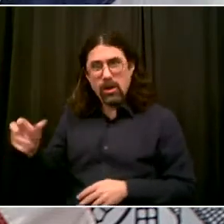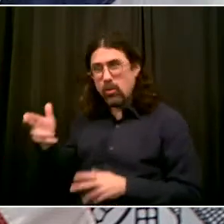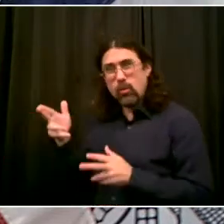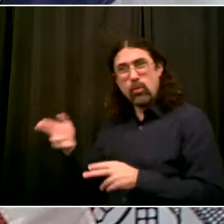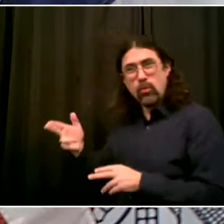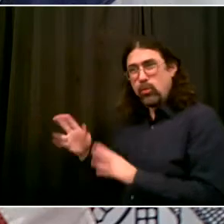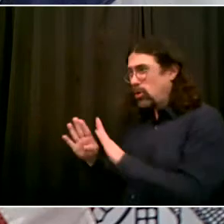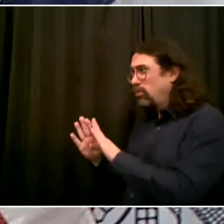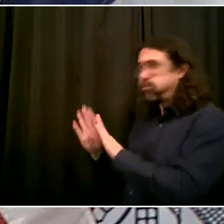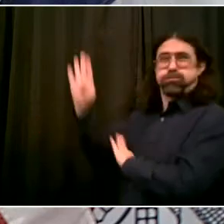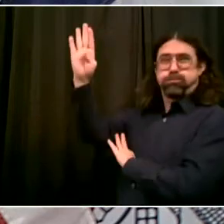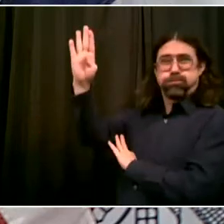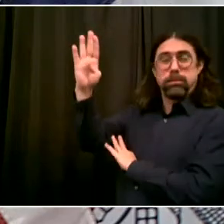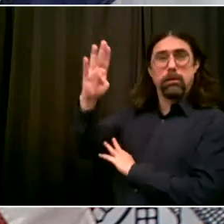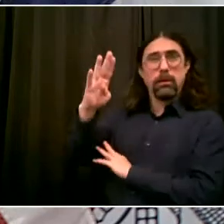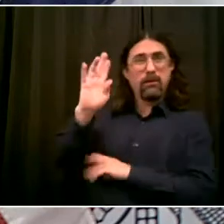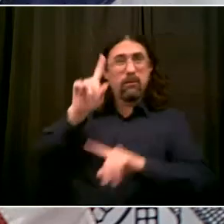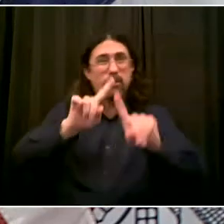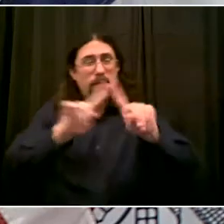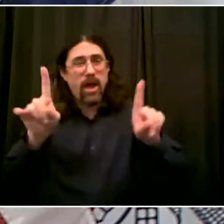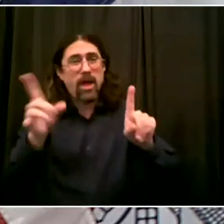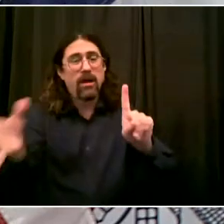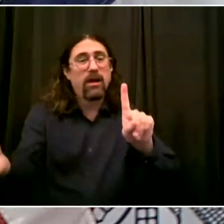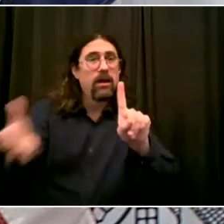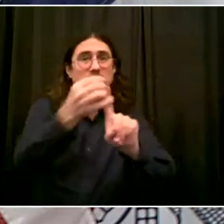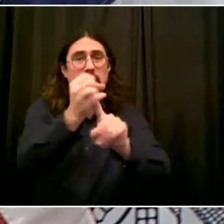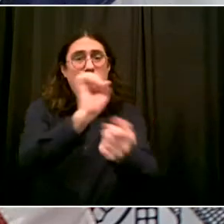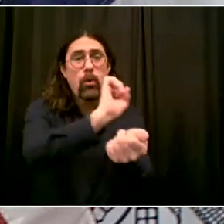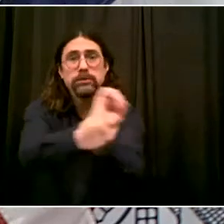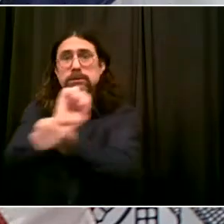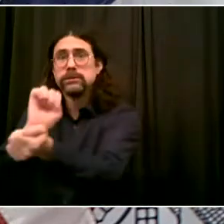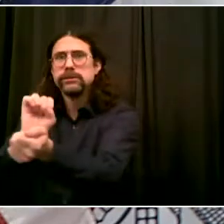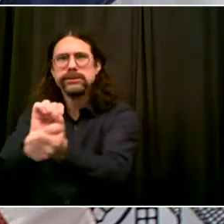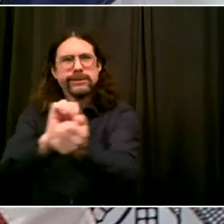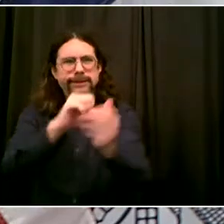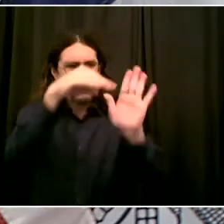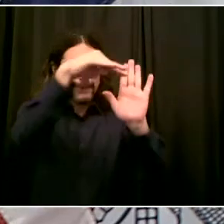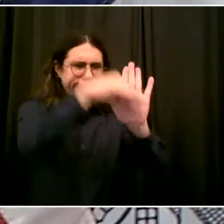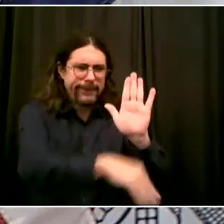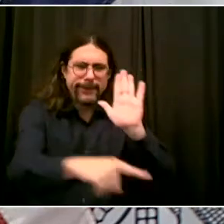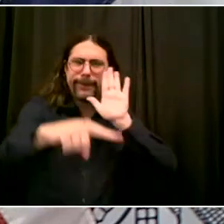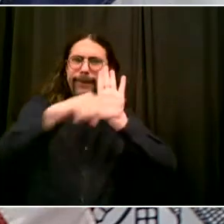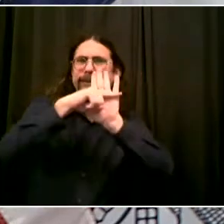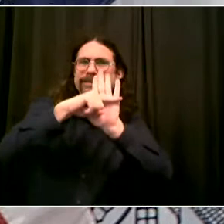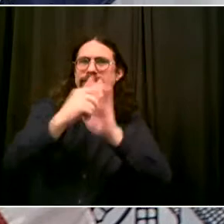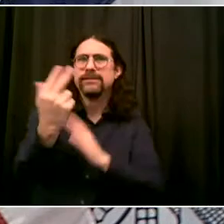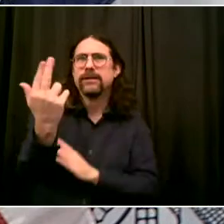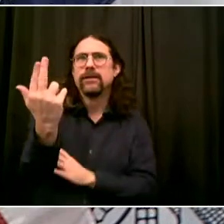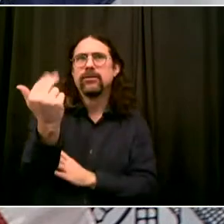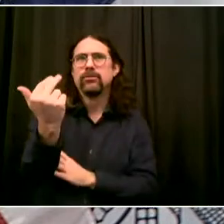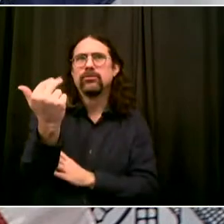PLANS DOES THE NYPD HAVE TO DECREASE CRIMES AND INCREASE ARREST? T> HANK YOU FOR THE E UQESTION. WE WILL OVERCOME